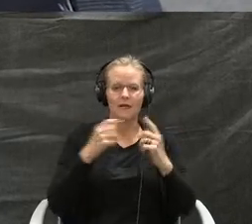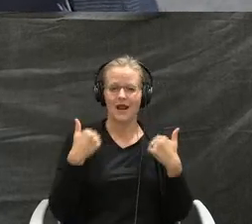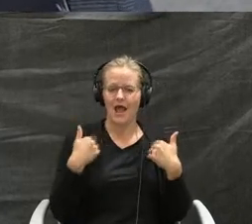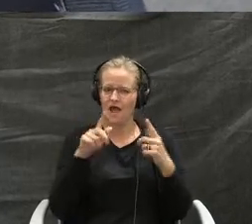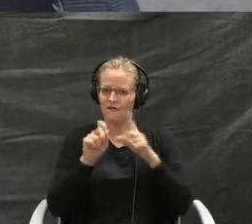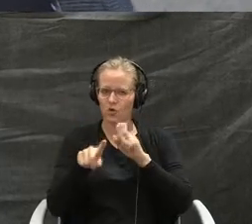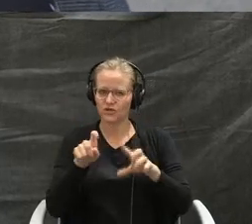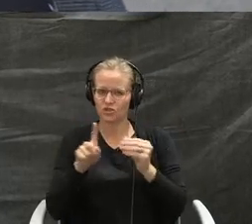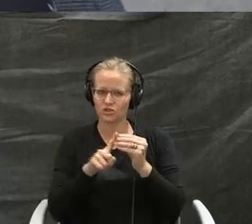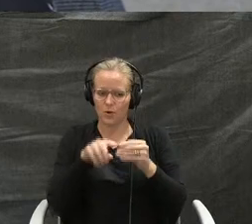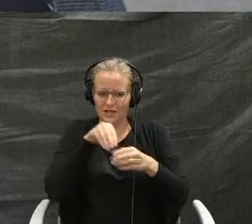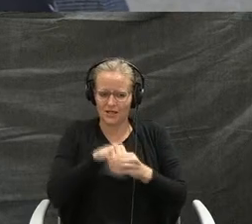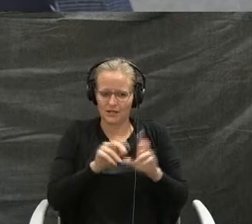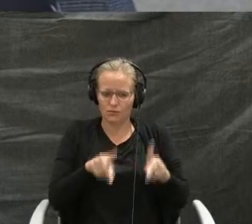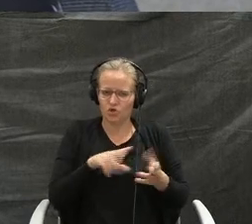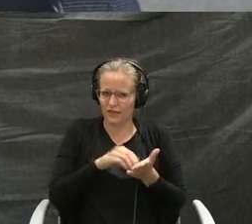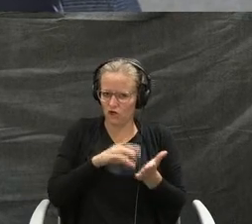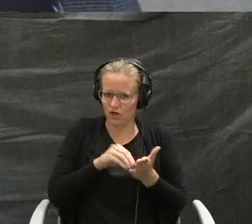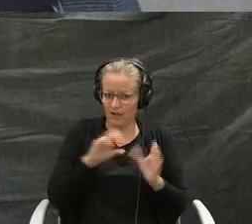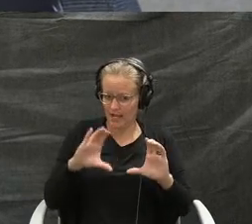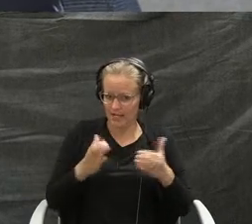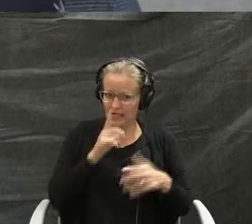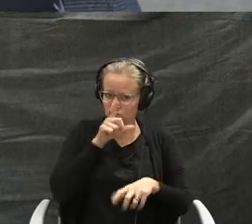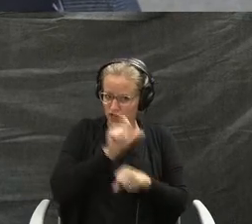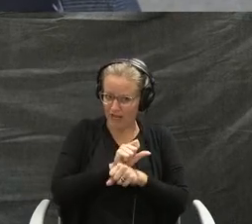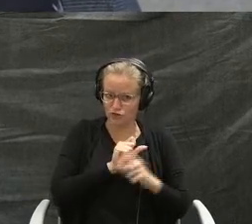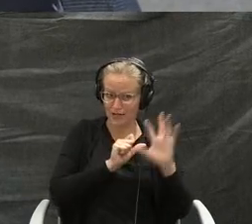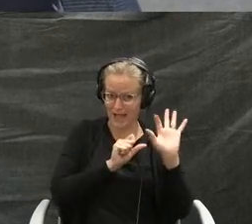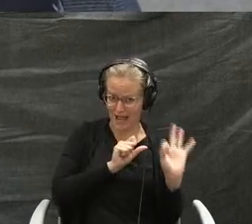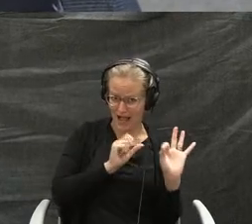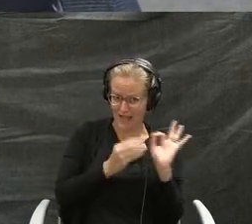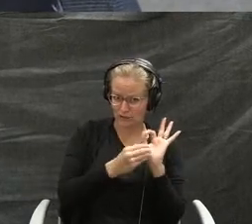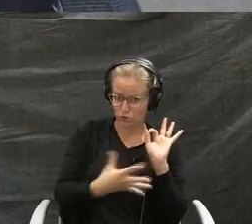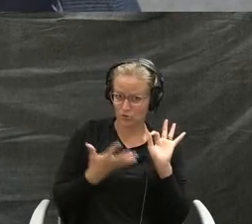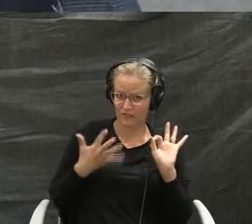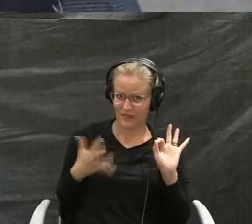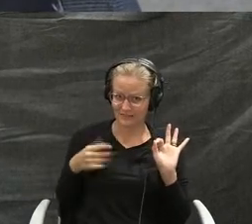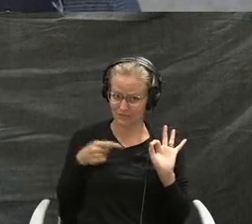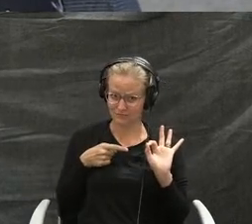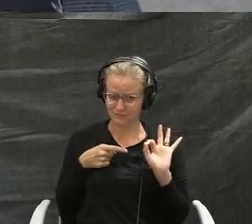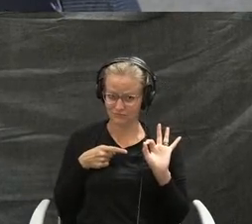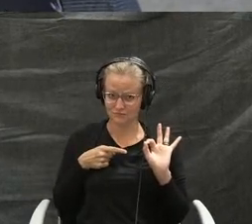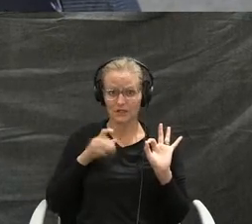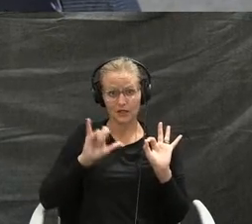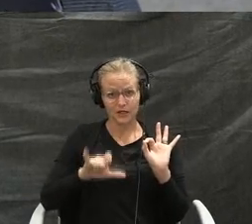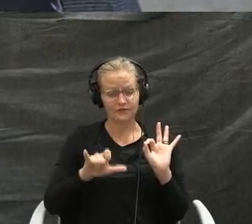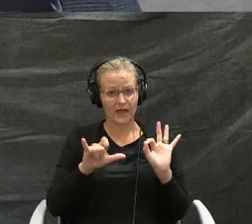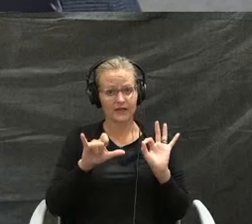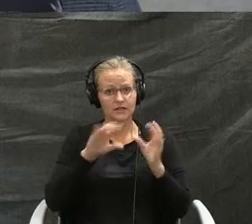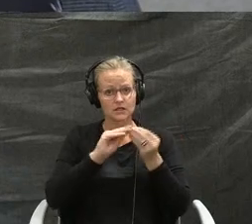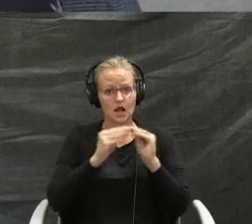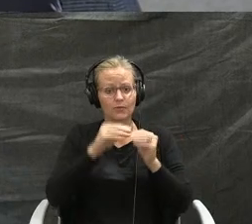class is actually be only nine students? This number is in multiple options. Do we really have the capabilities to live